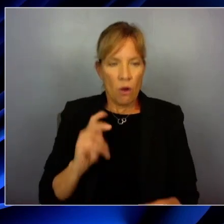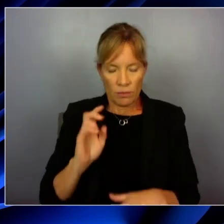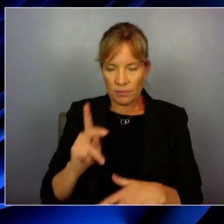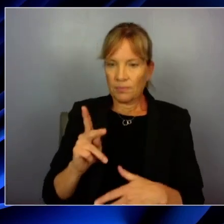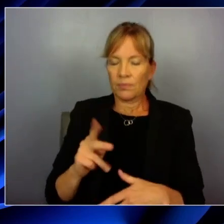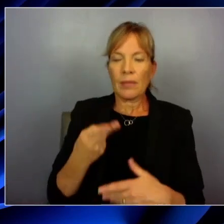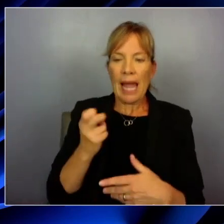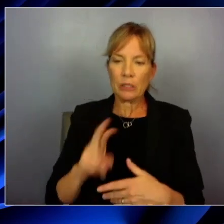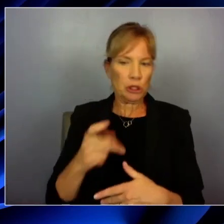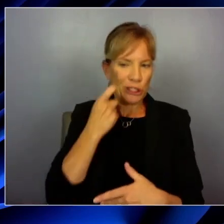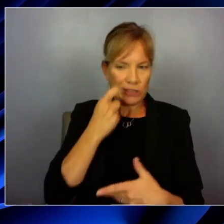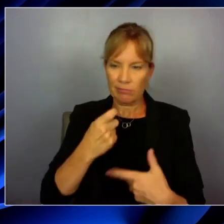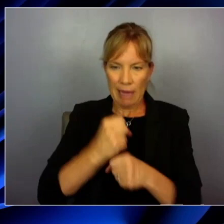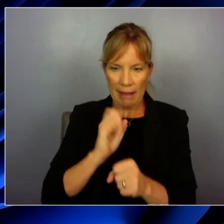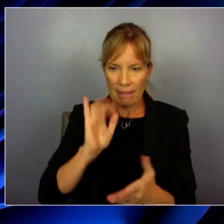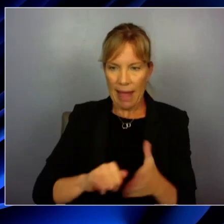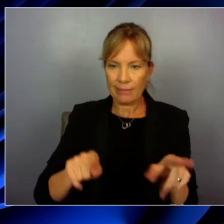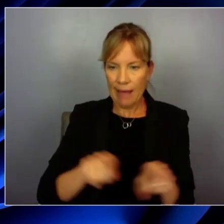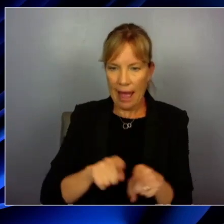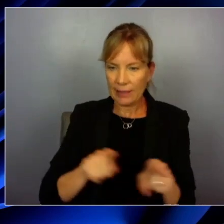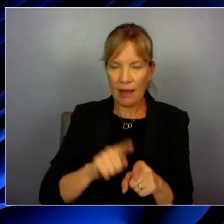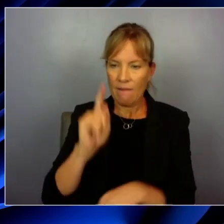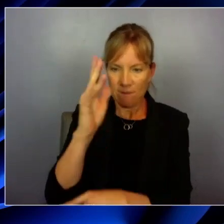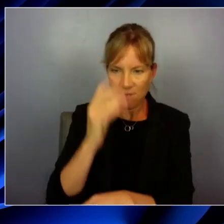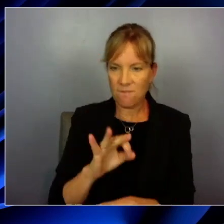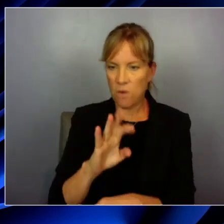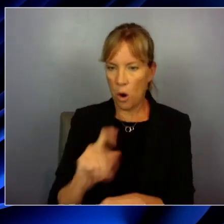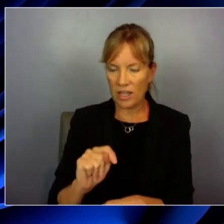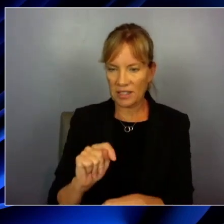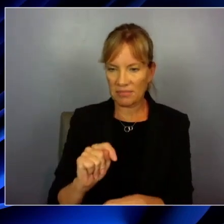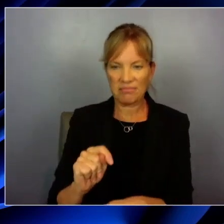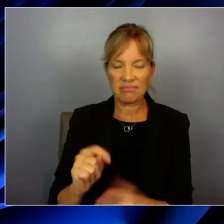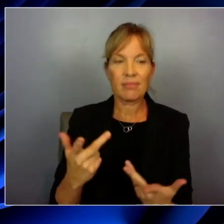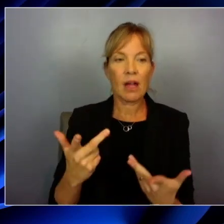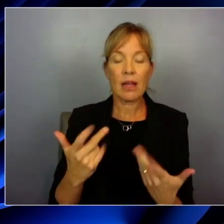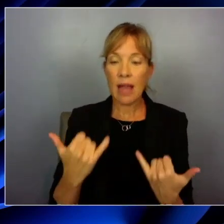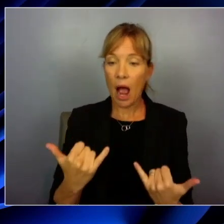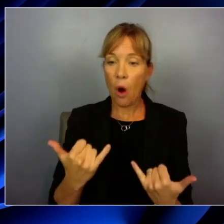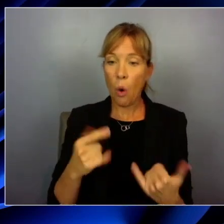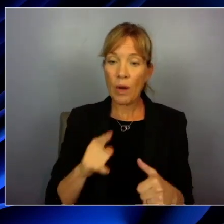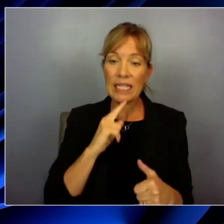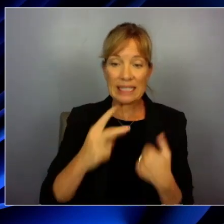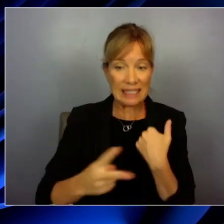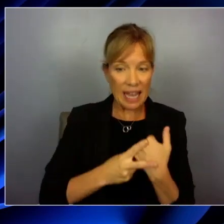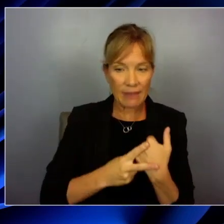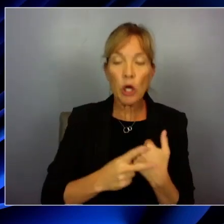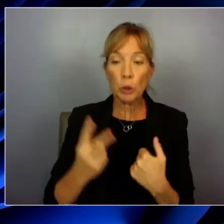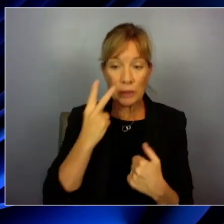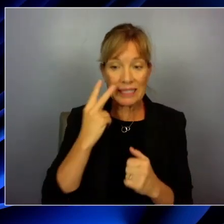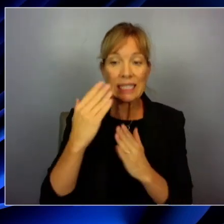save it and once he saves it, it'll actually show up in the list so that you'll see the four default